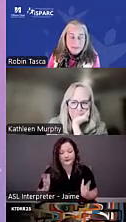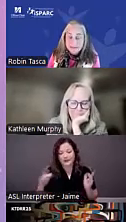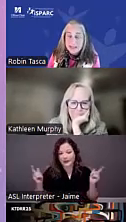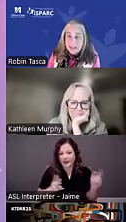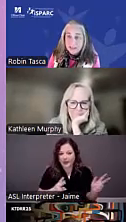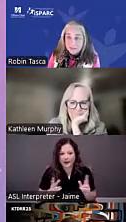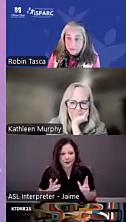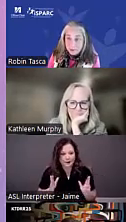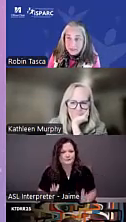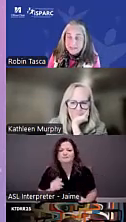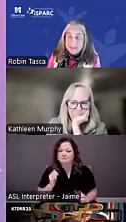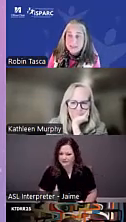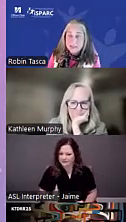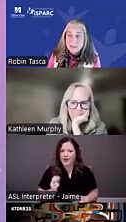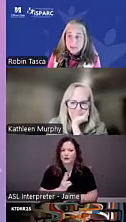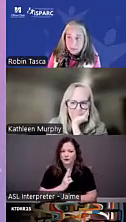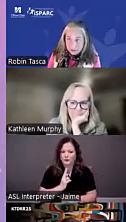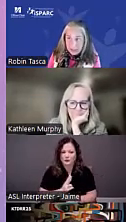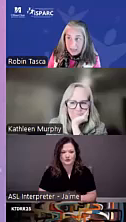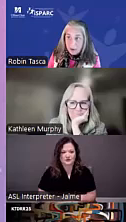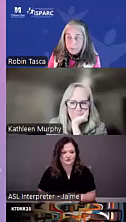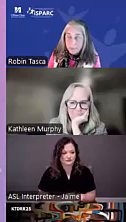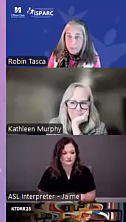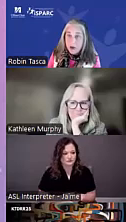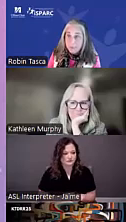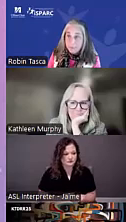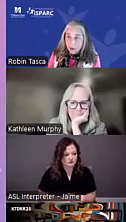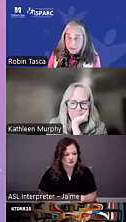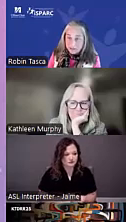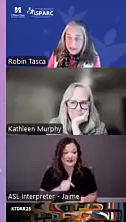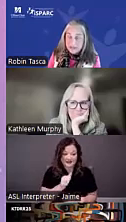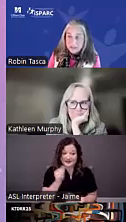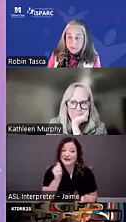It is a fee-based app on the internet